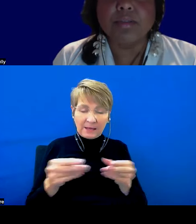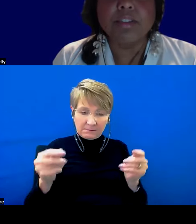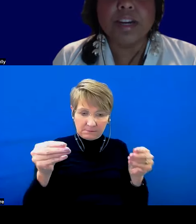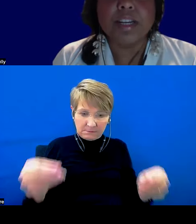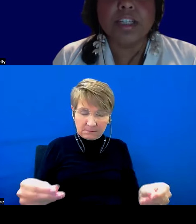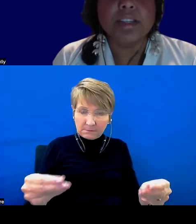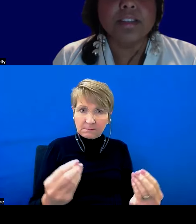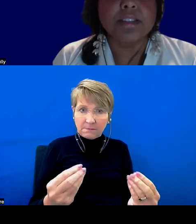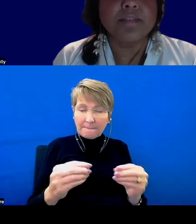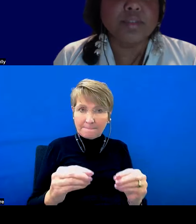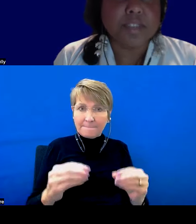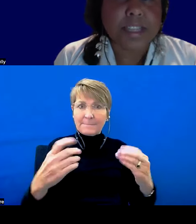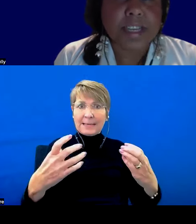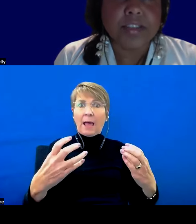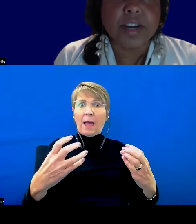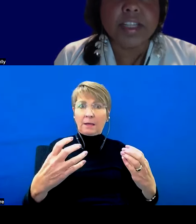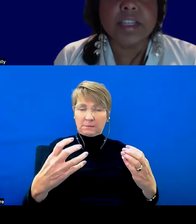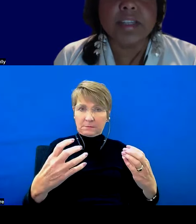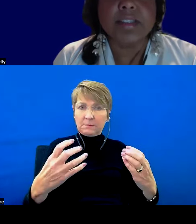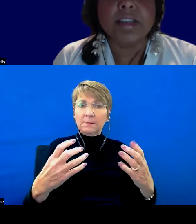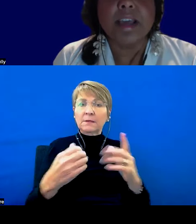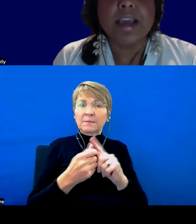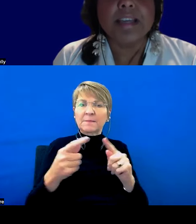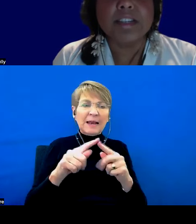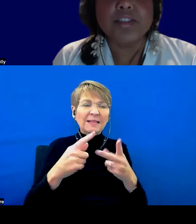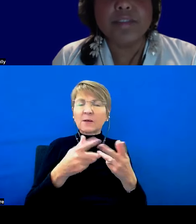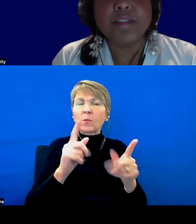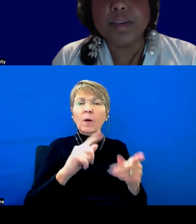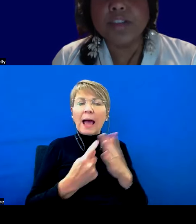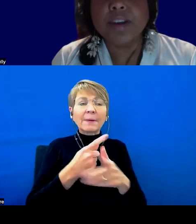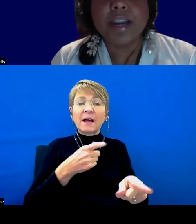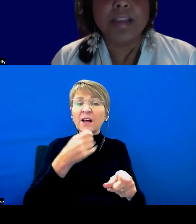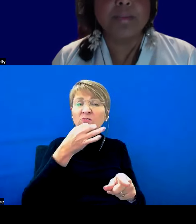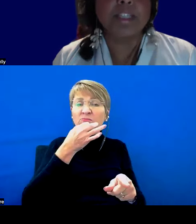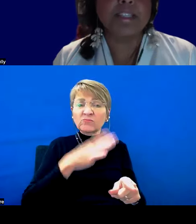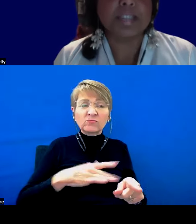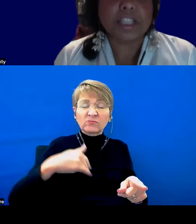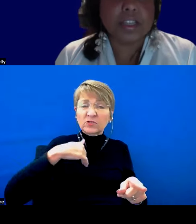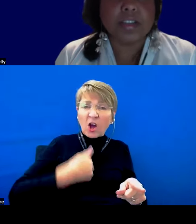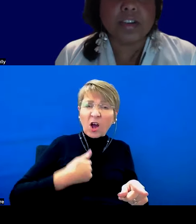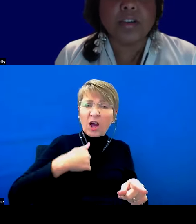strategies, visual fatigue strategies, eccentric viewing training, which is teaching a child to